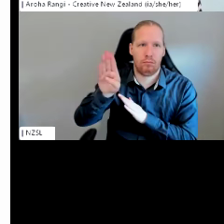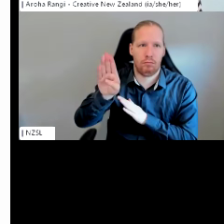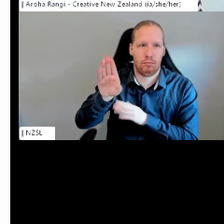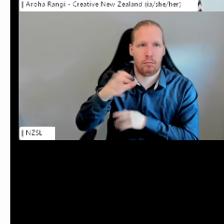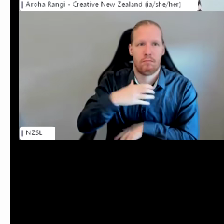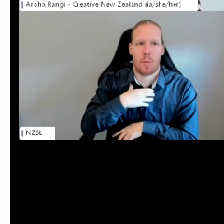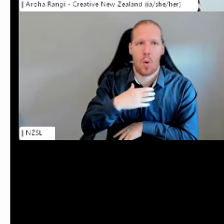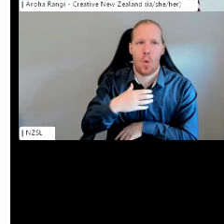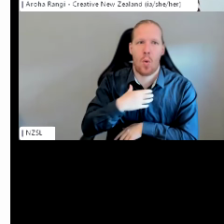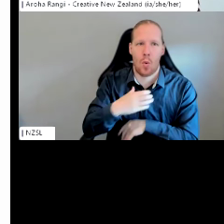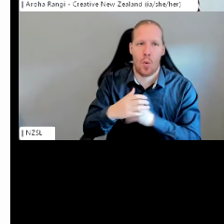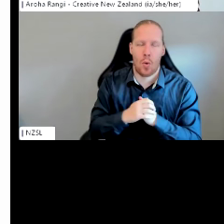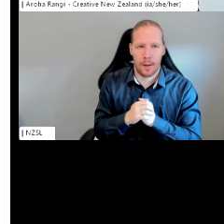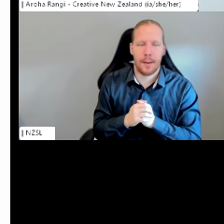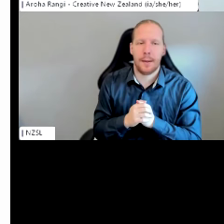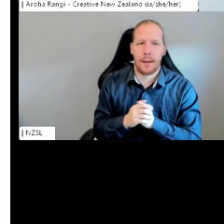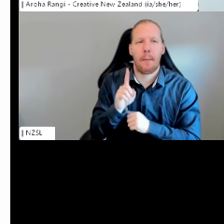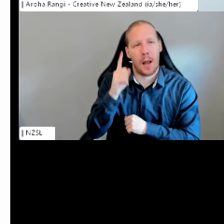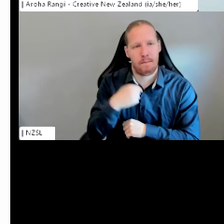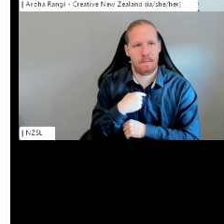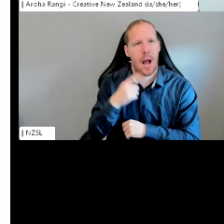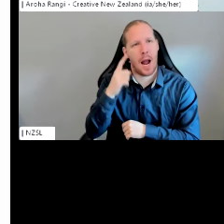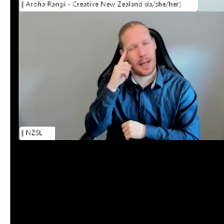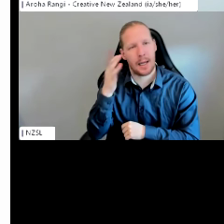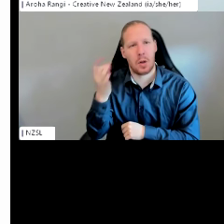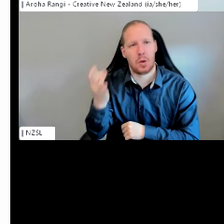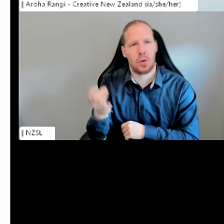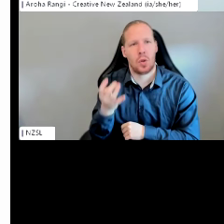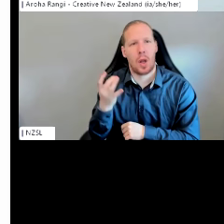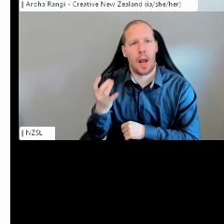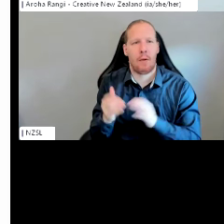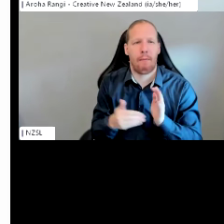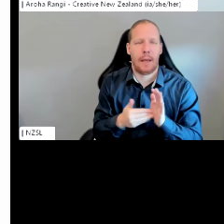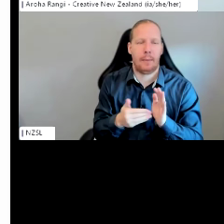kind of membership people want might not be the old-fashioned subscription kind of membership